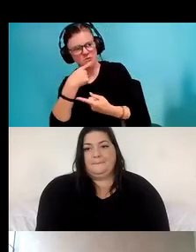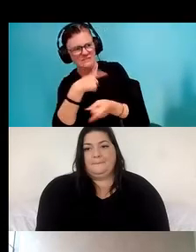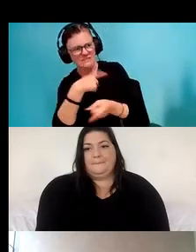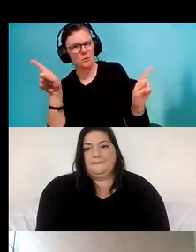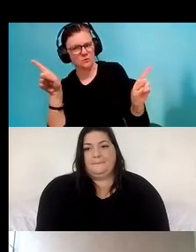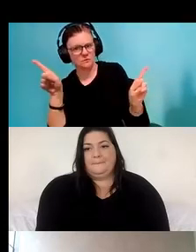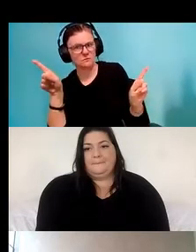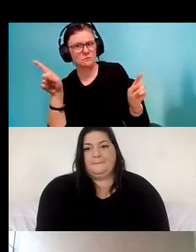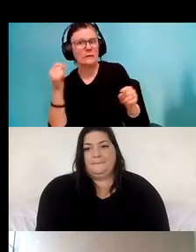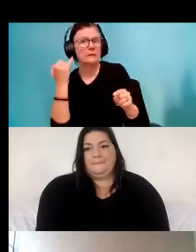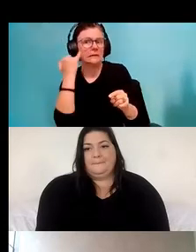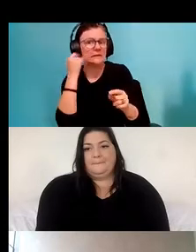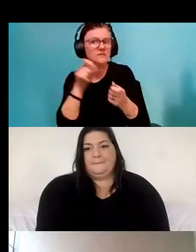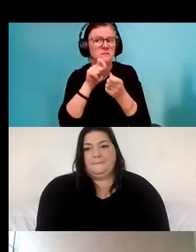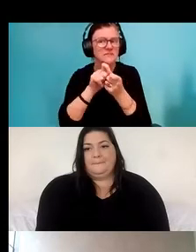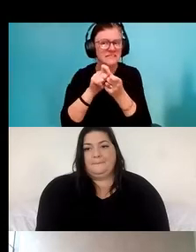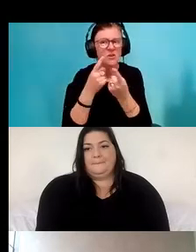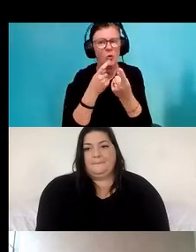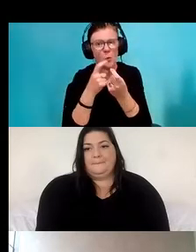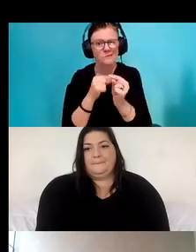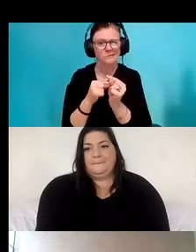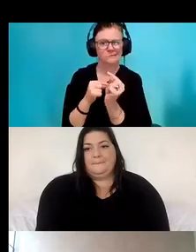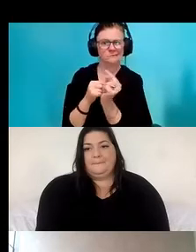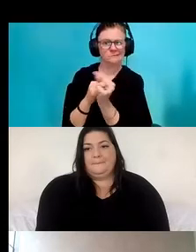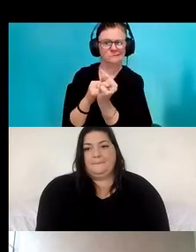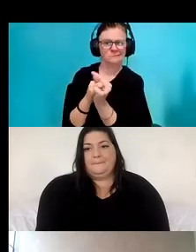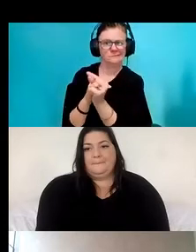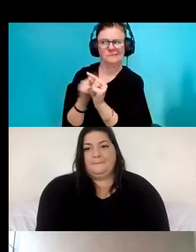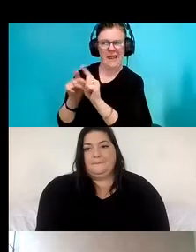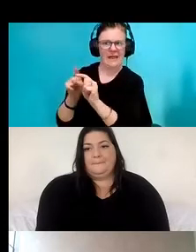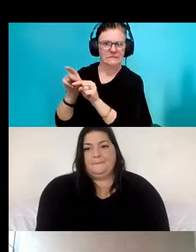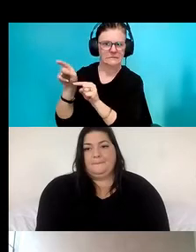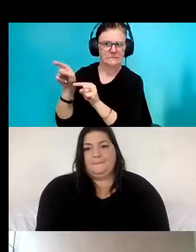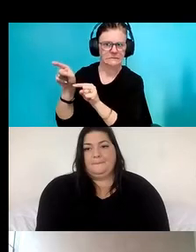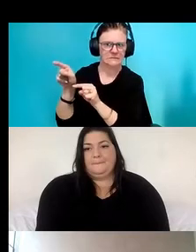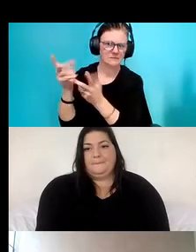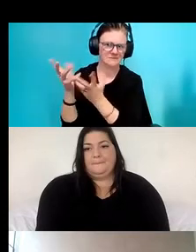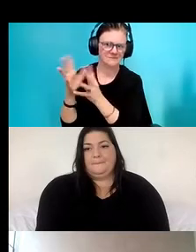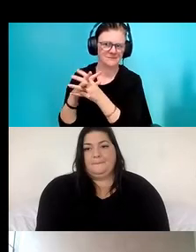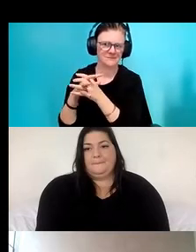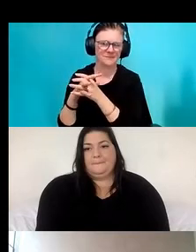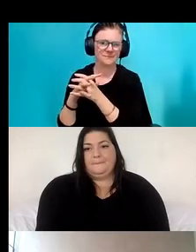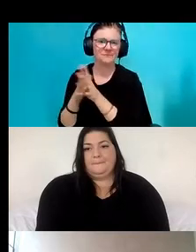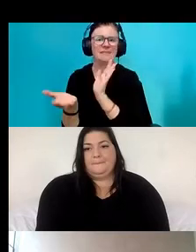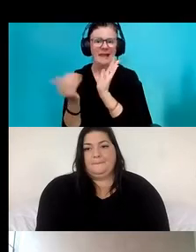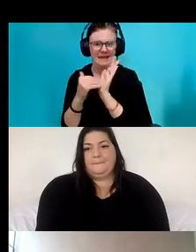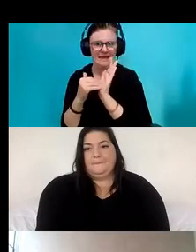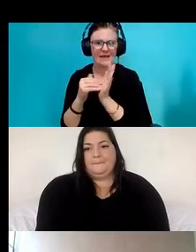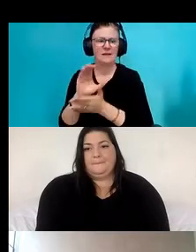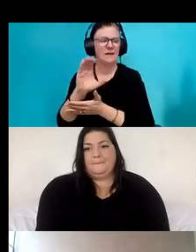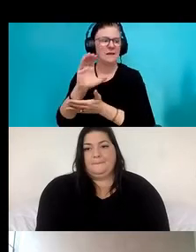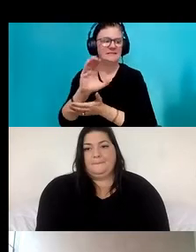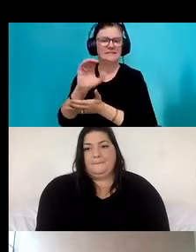If you have any questions about that, you can go to them. But again, that topic for those office hours